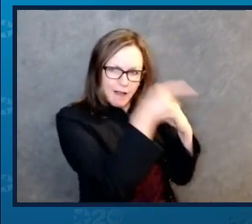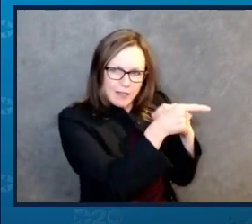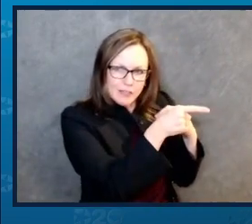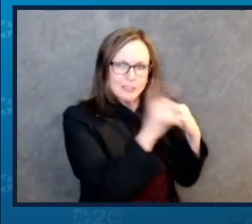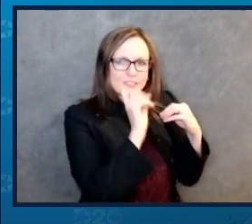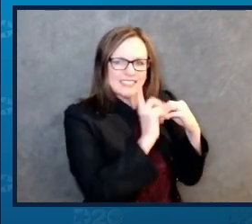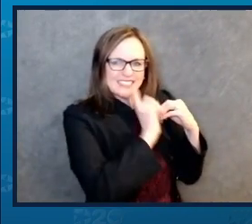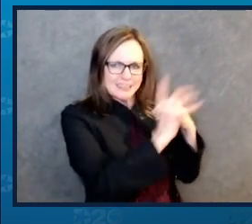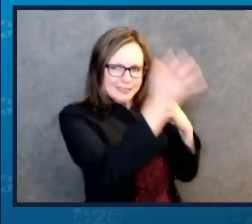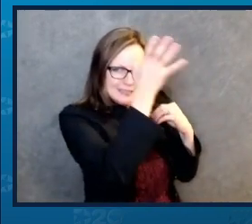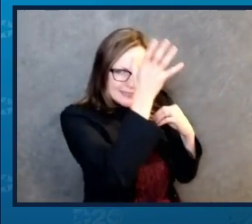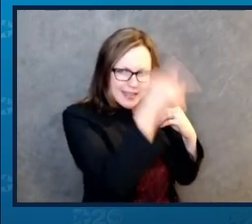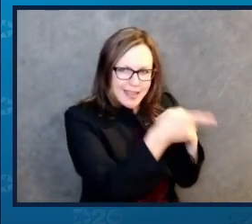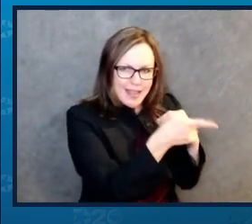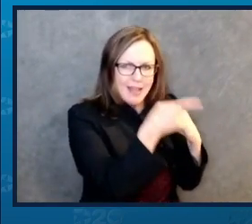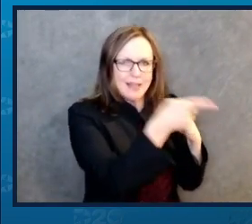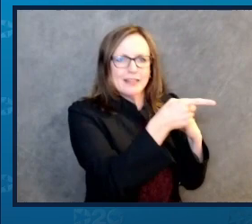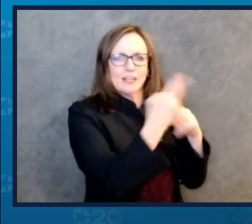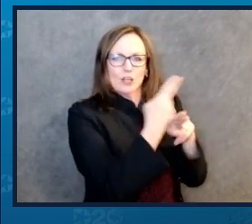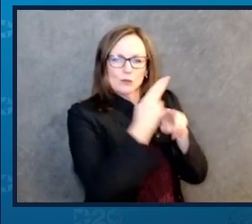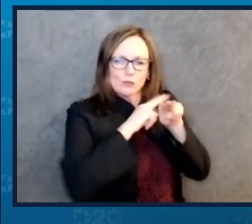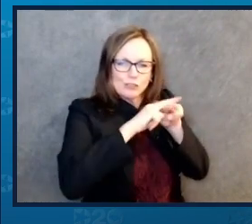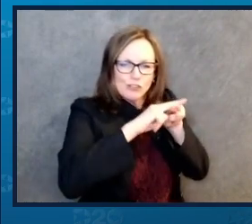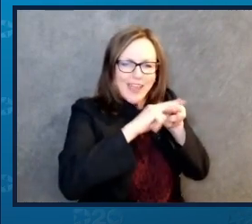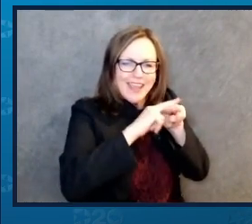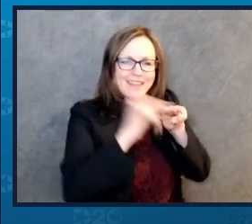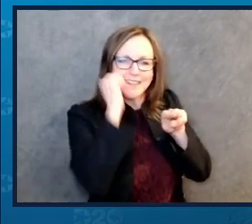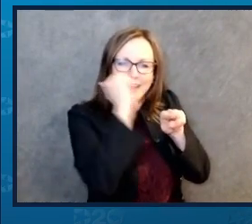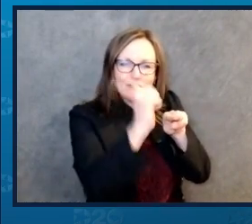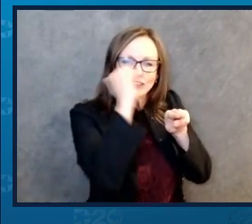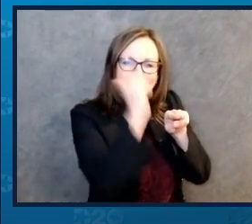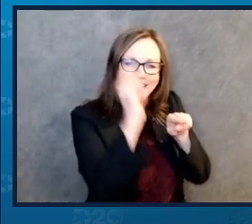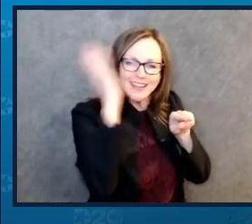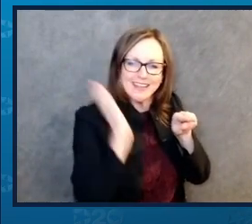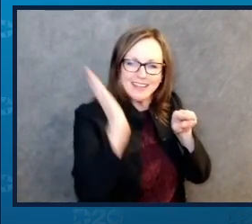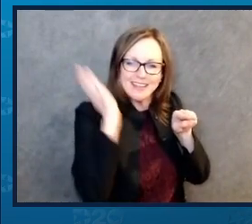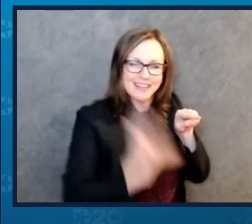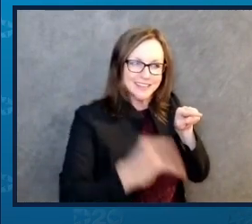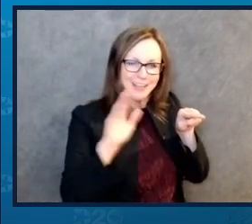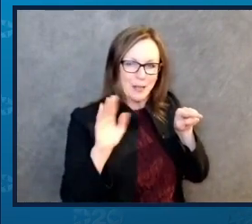WILMINGTON TO WASHINGTON. BE AND HUNTER GOT TO HAVE